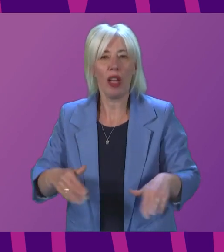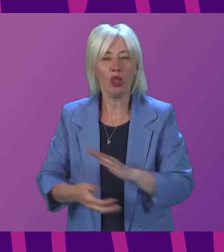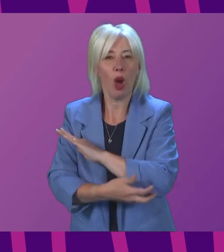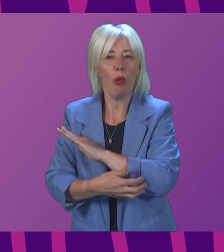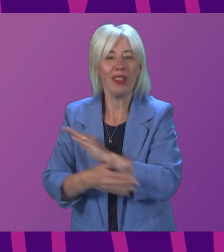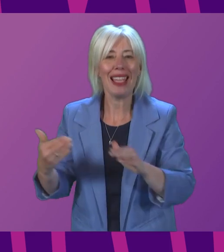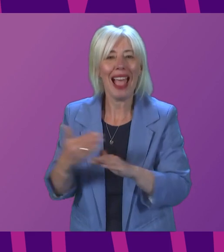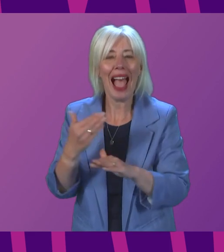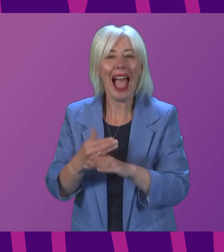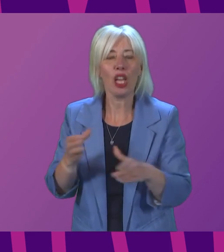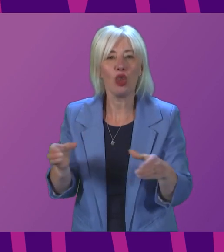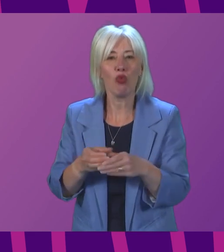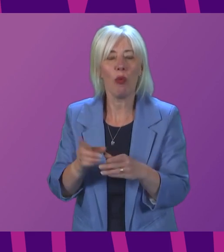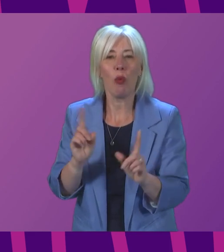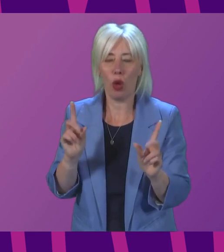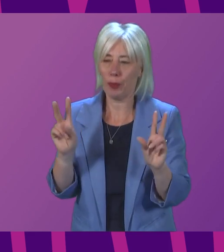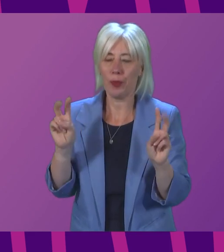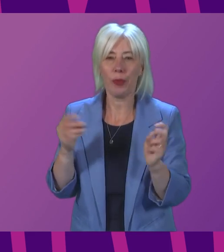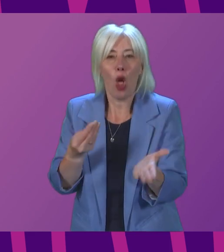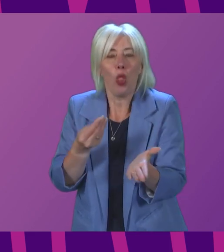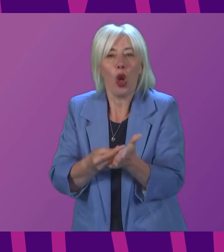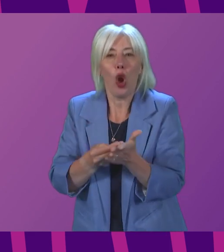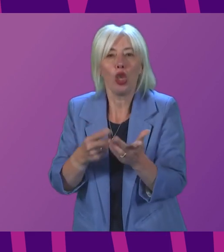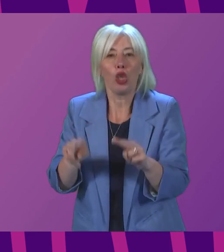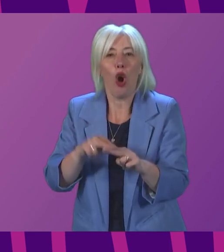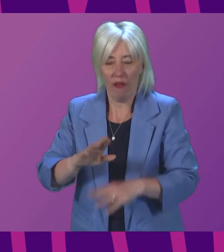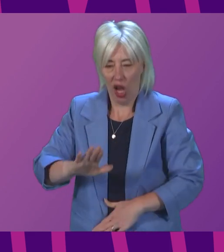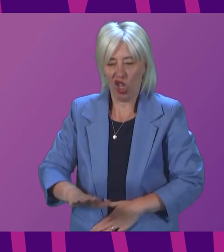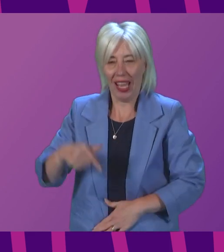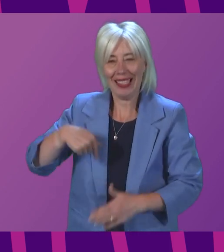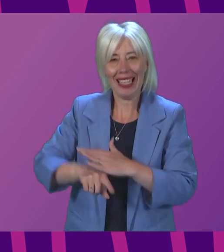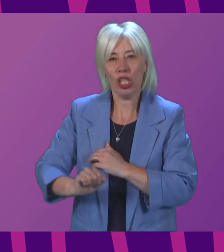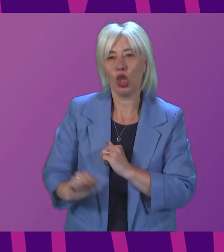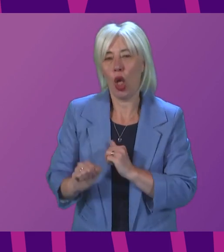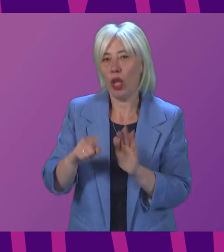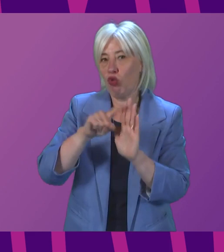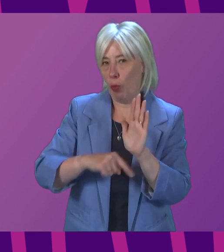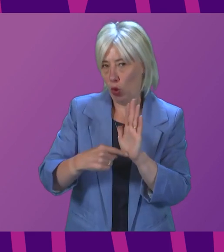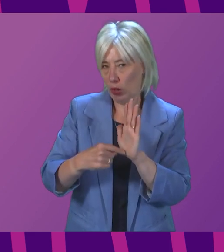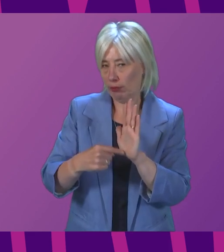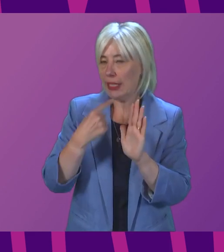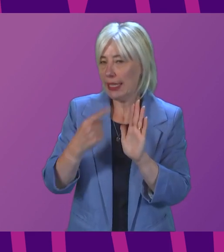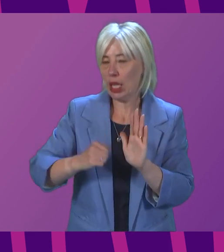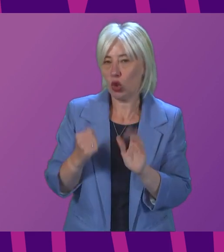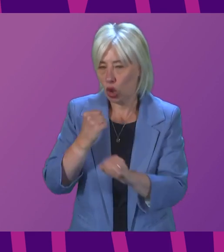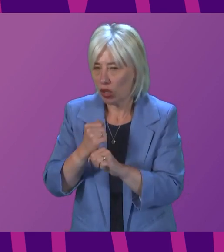Cost of a Child in Scotland” report that the Child Poverty Action Group published last week, which showed that the combined value of Scottish Government policies, including